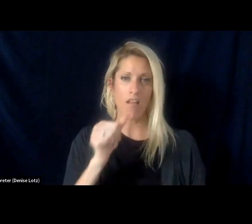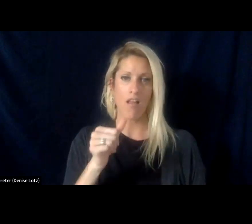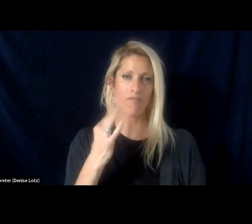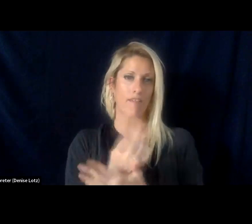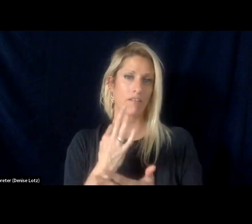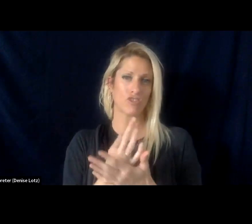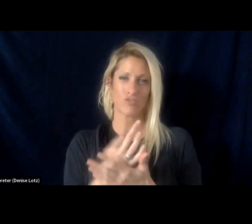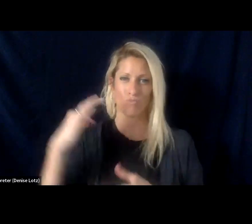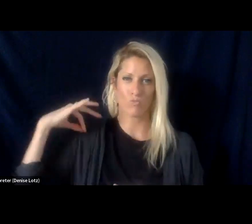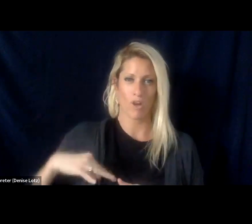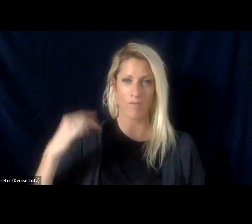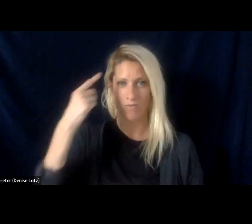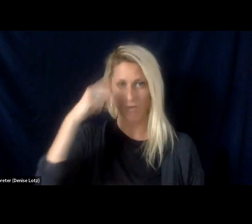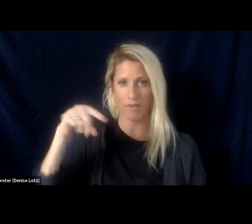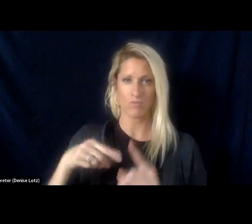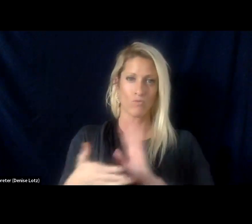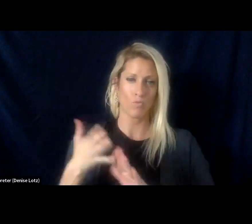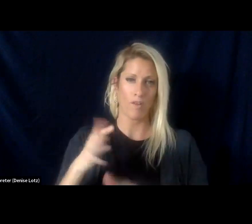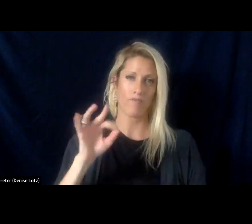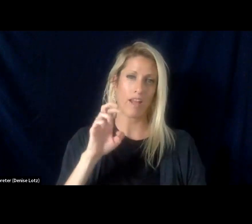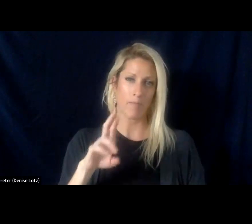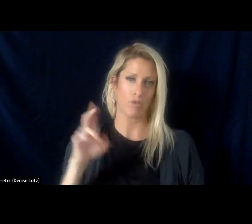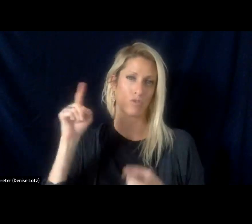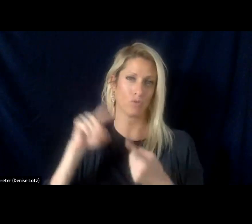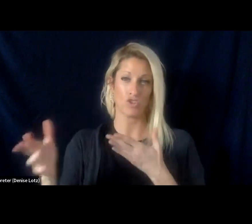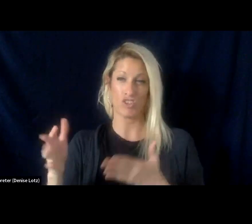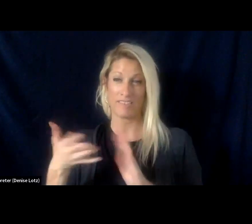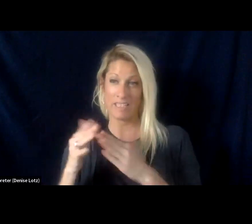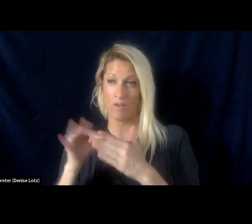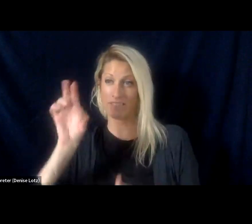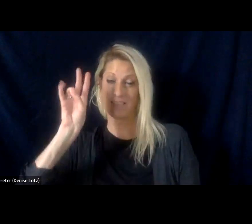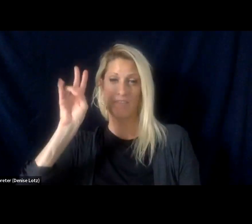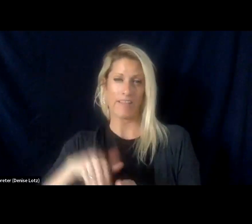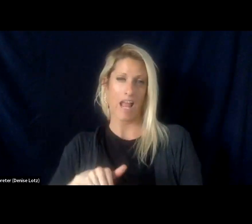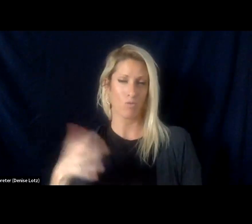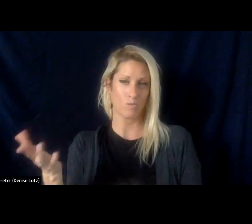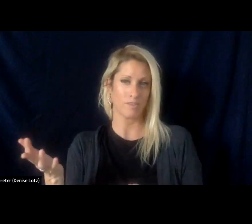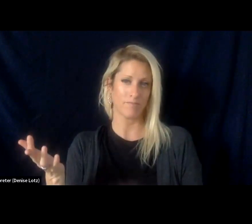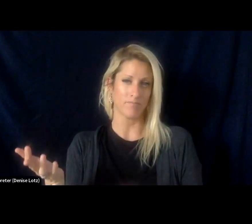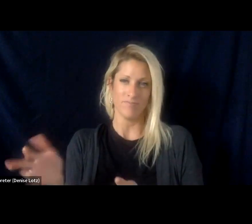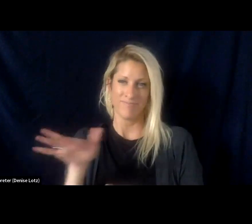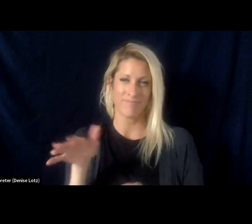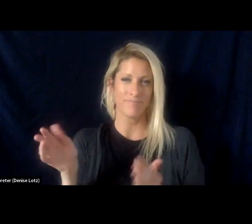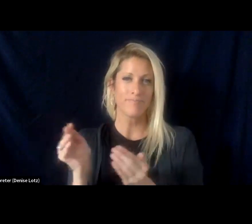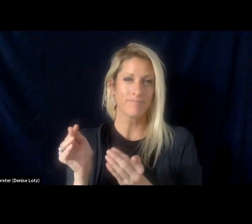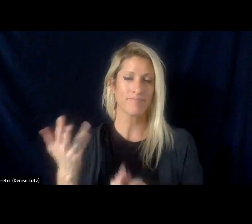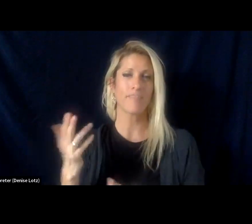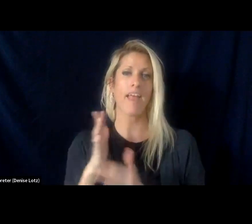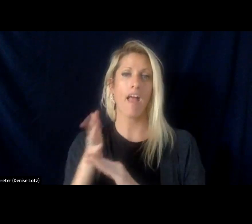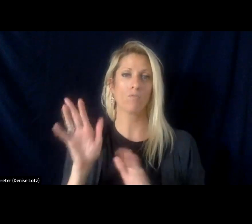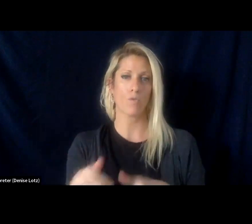profitable for them to run fiber to serve a town of 7,000. After providing connection